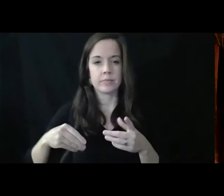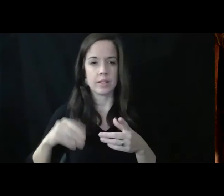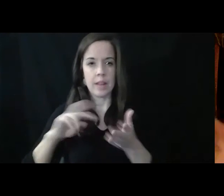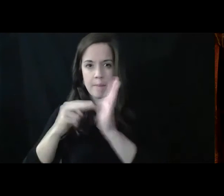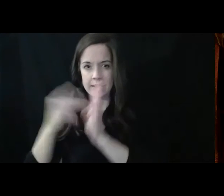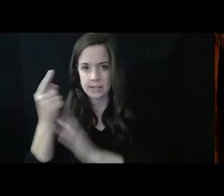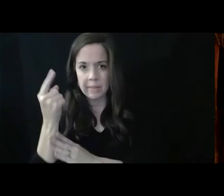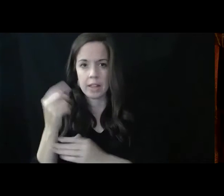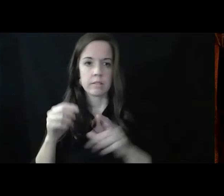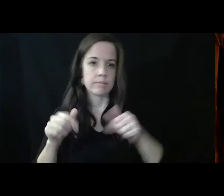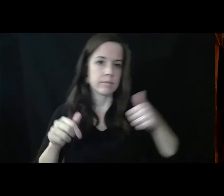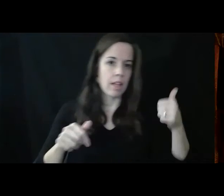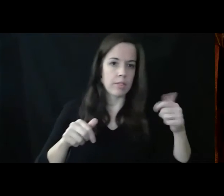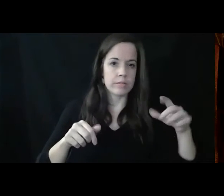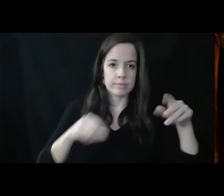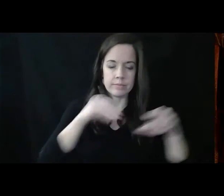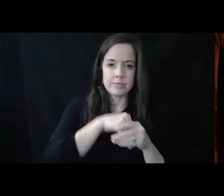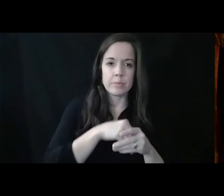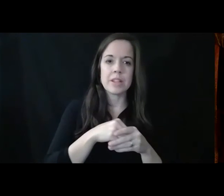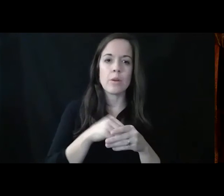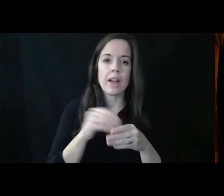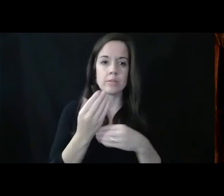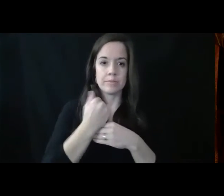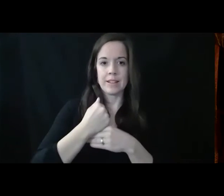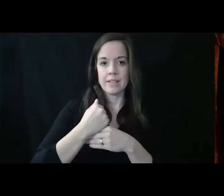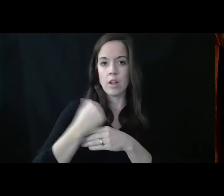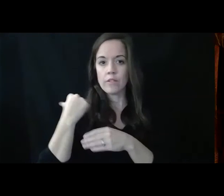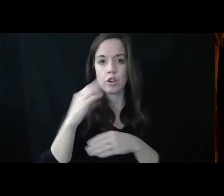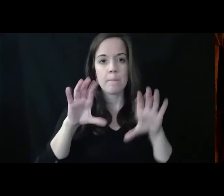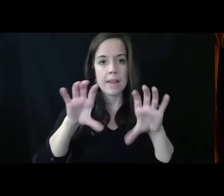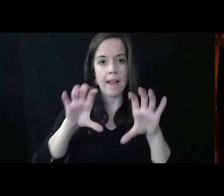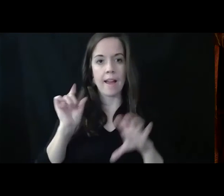You had these handkerchiefs hanging off your behind, so. Ode to the Peacock